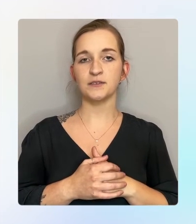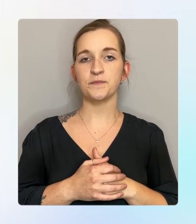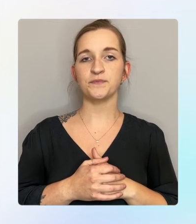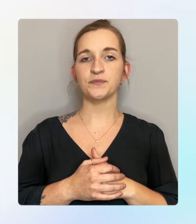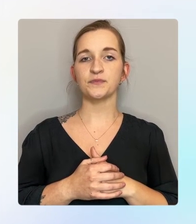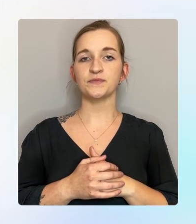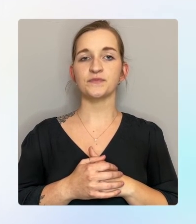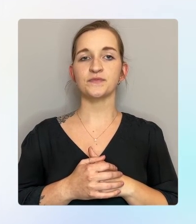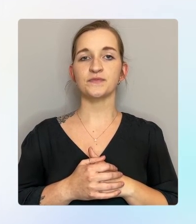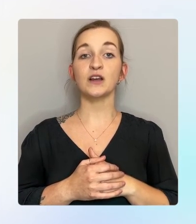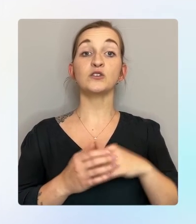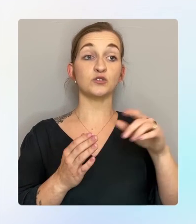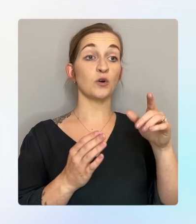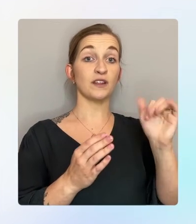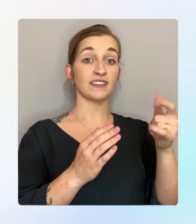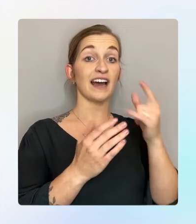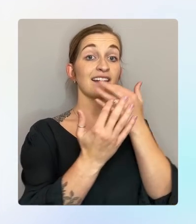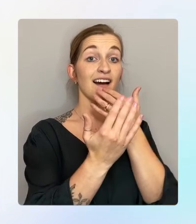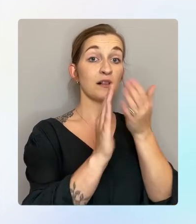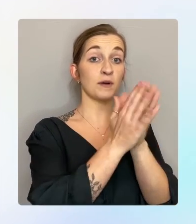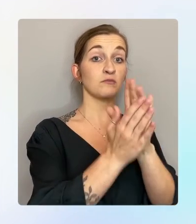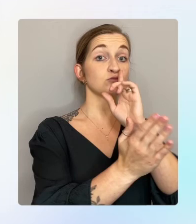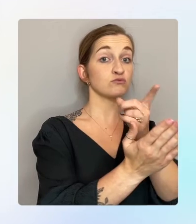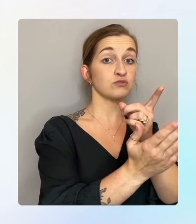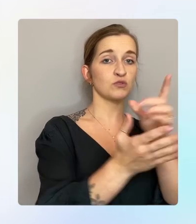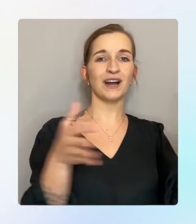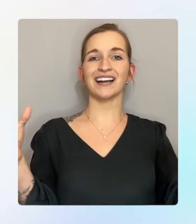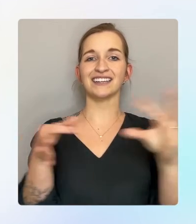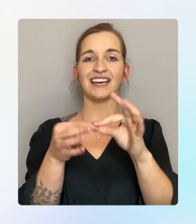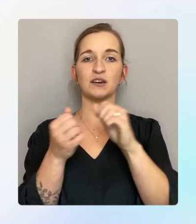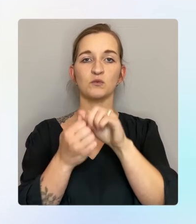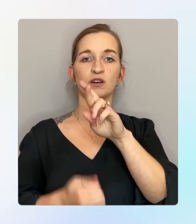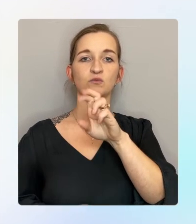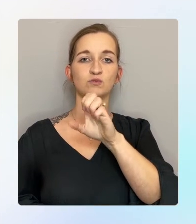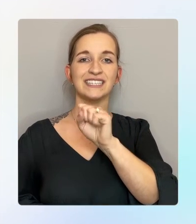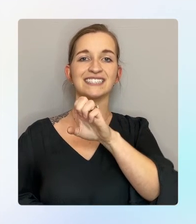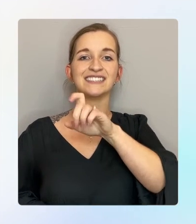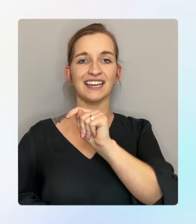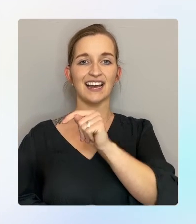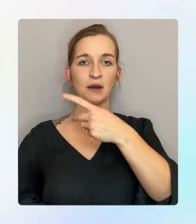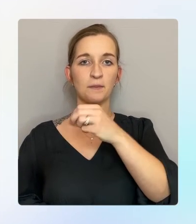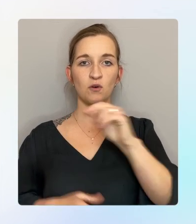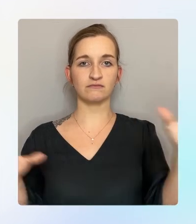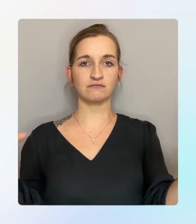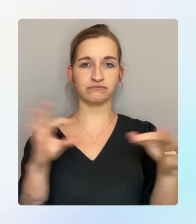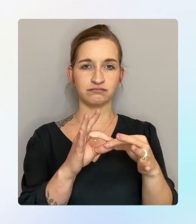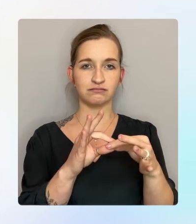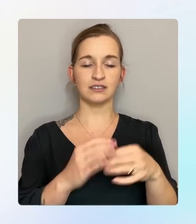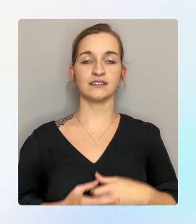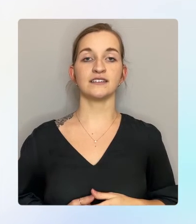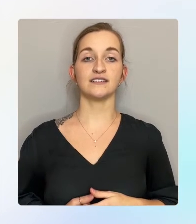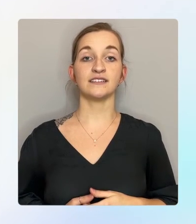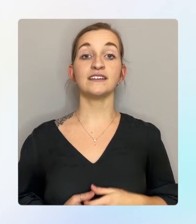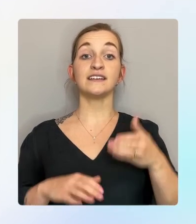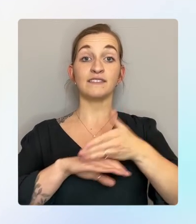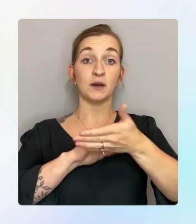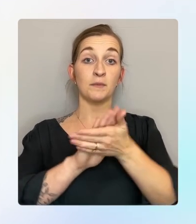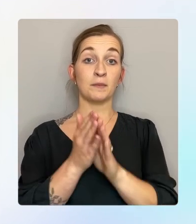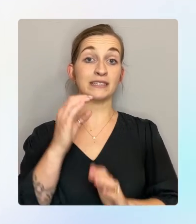once the "is idle" output becomes true and by connecting it to the "Reset" port. Once the timer counts to zero,